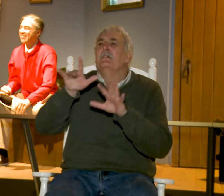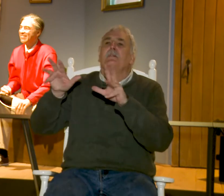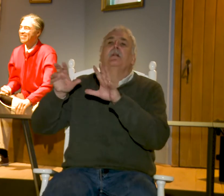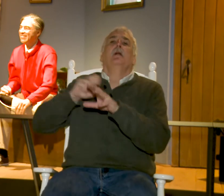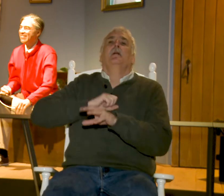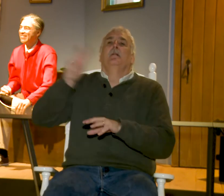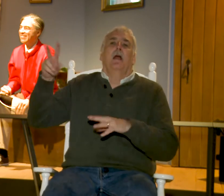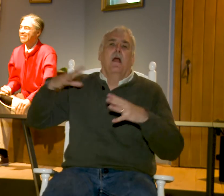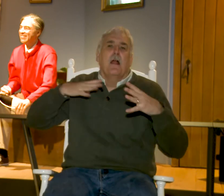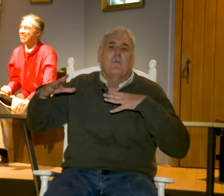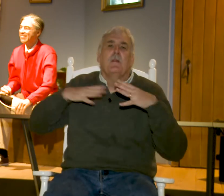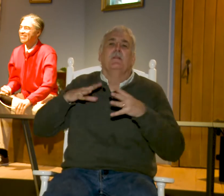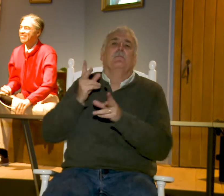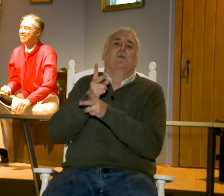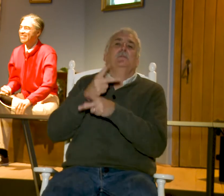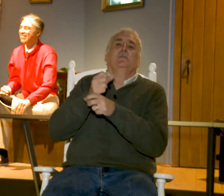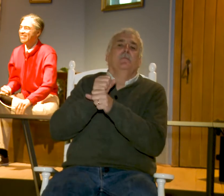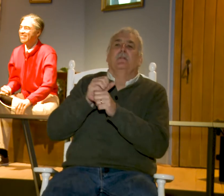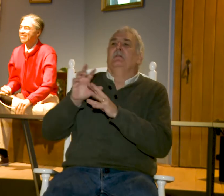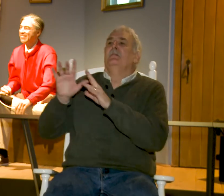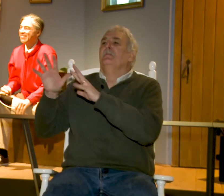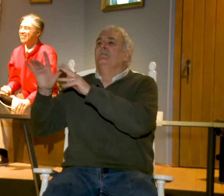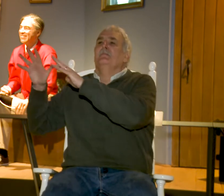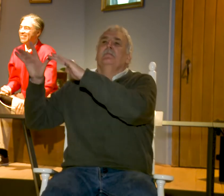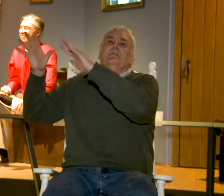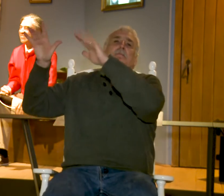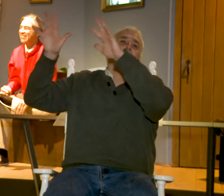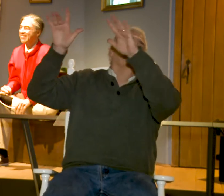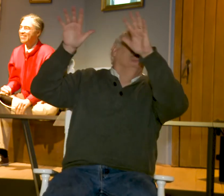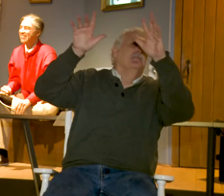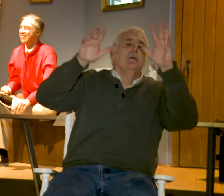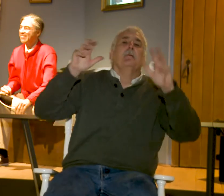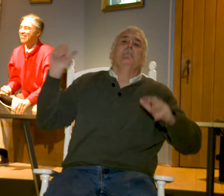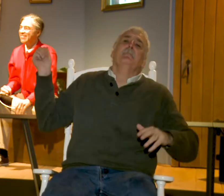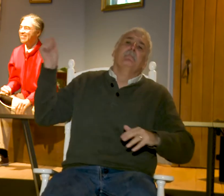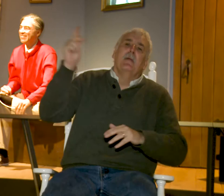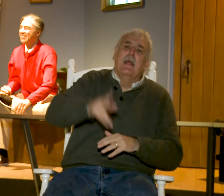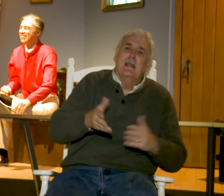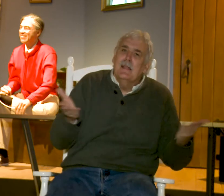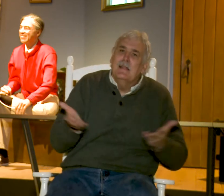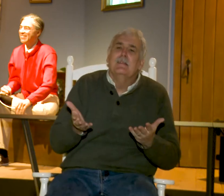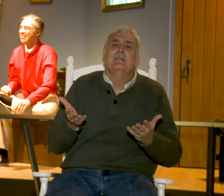I went out to Hollywood to work in production which took me all over the country. Eventually I returned here.